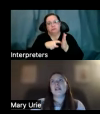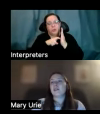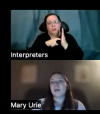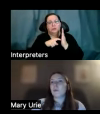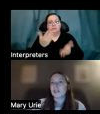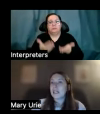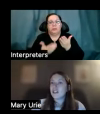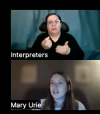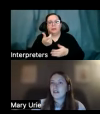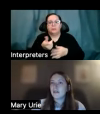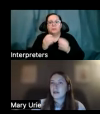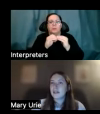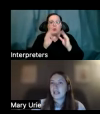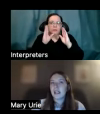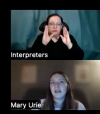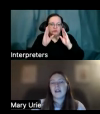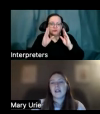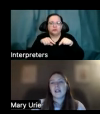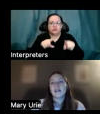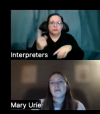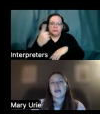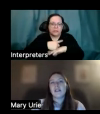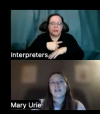a little bit more attention throughout the day. And you can